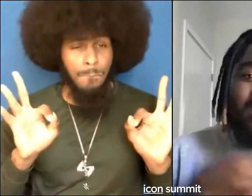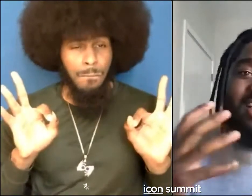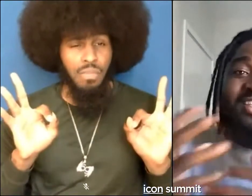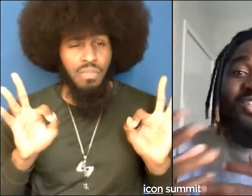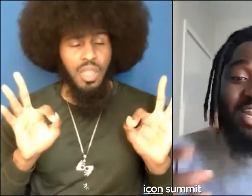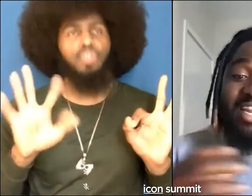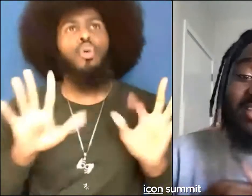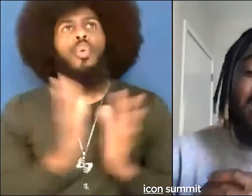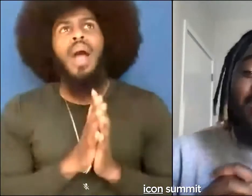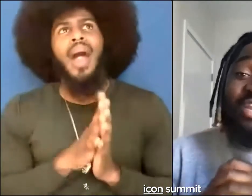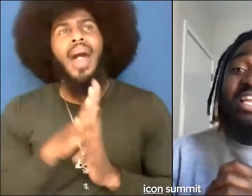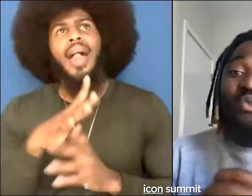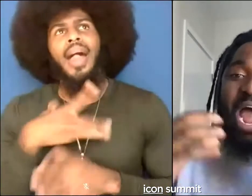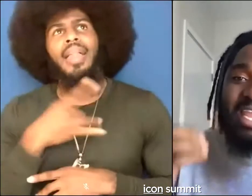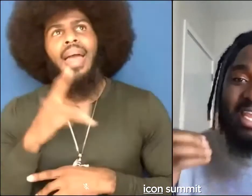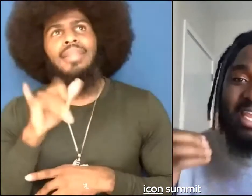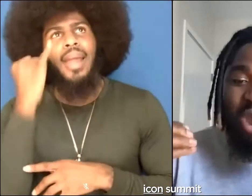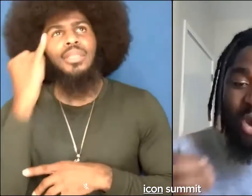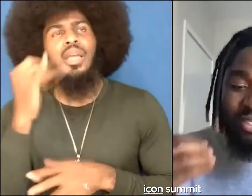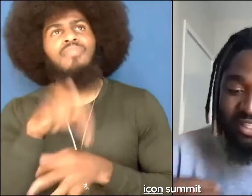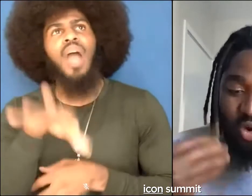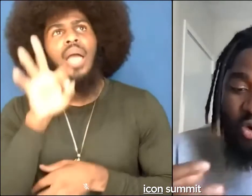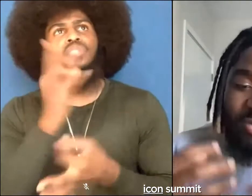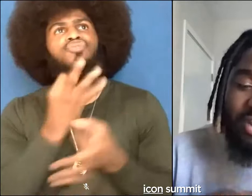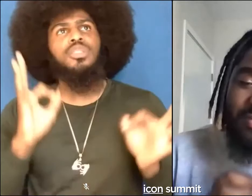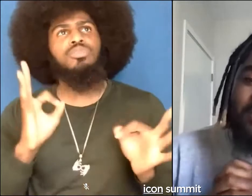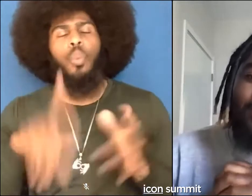When I started this work, I didn't understand really what was the core, the motivation for